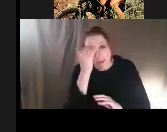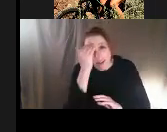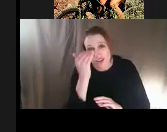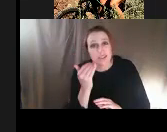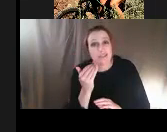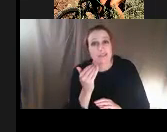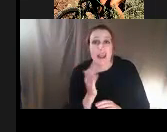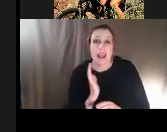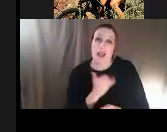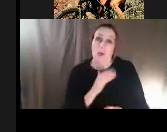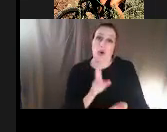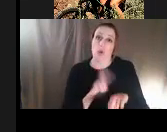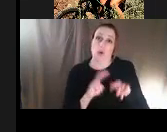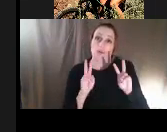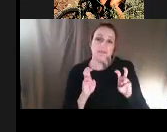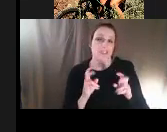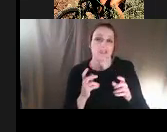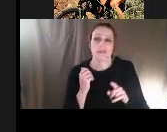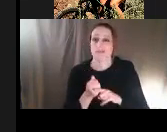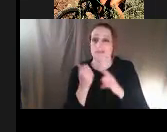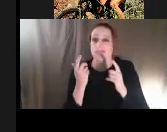So what are we going to do here?